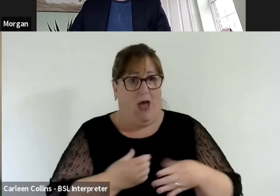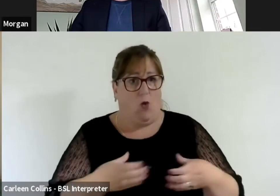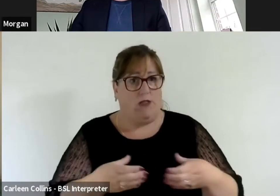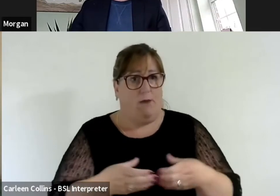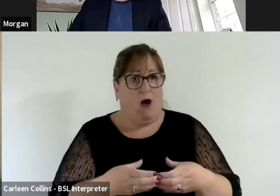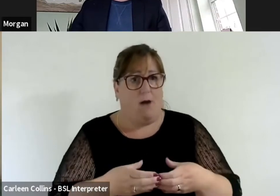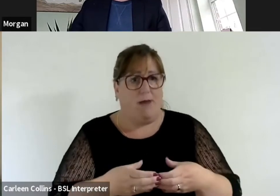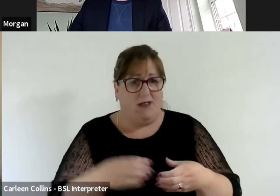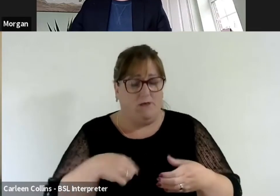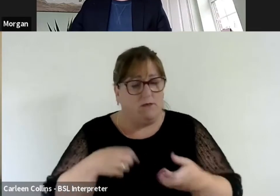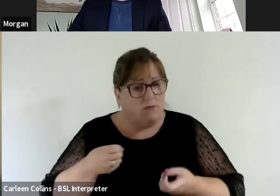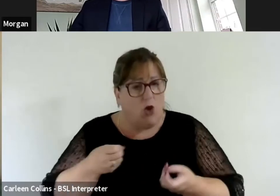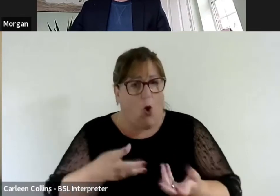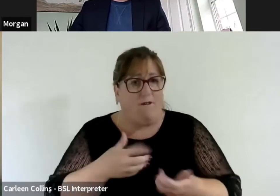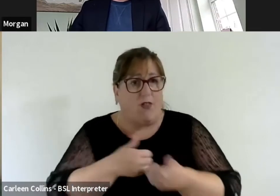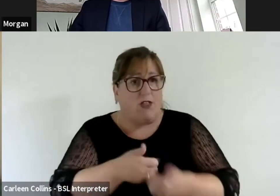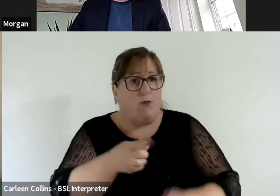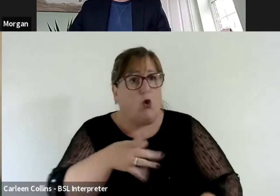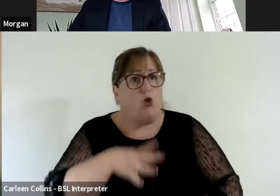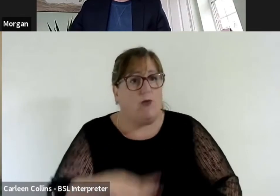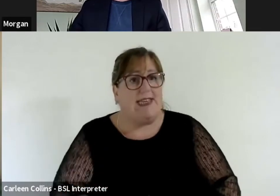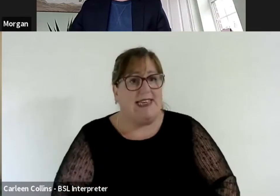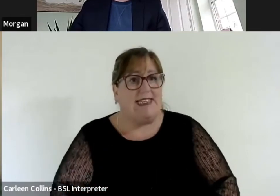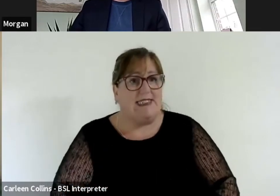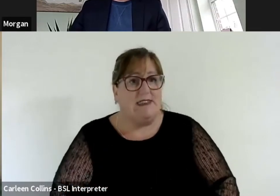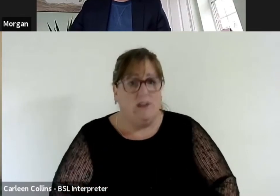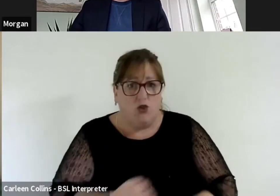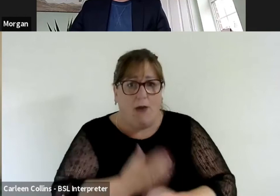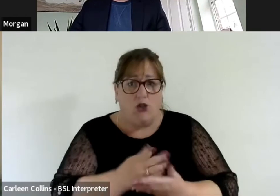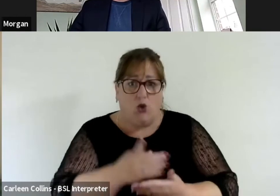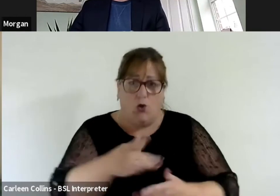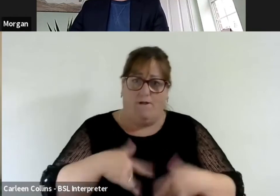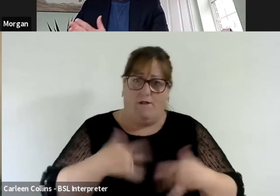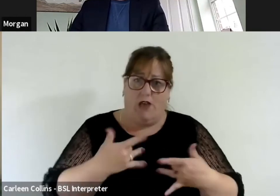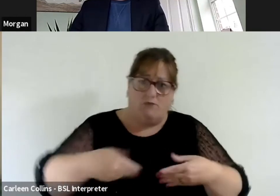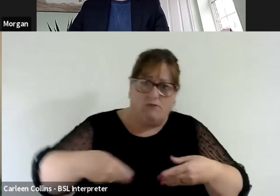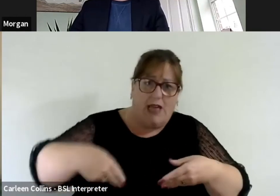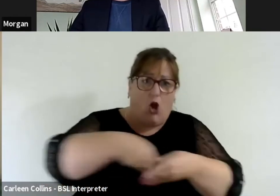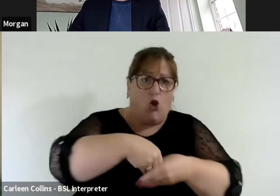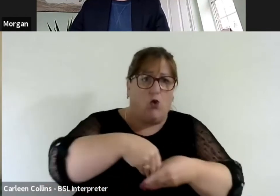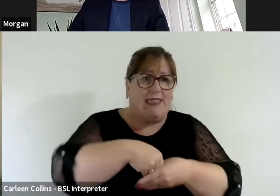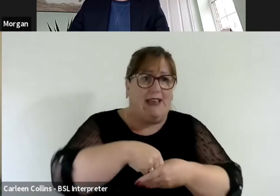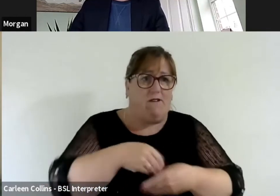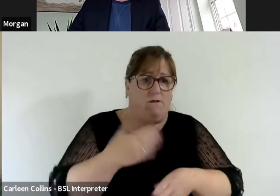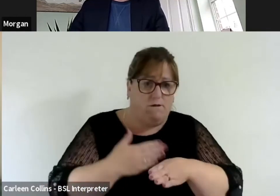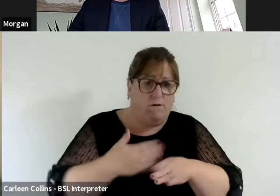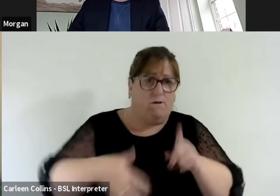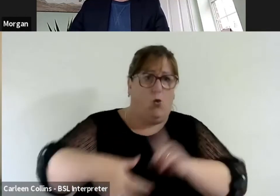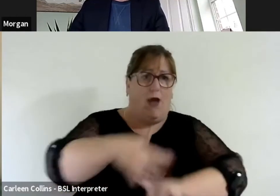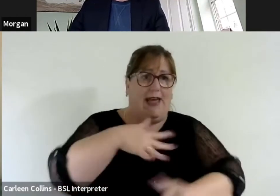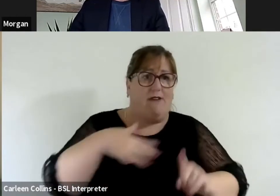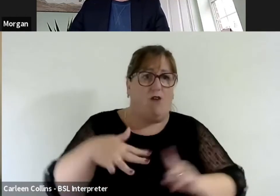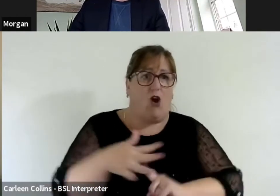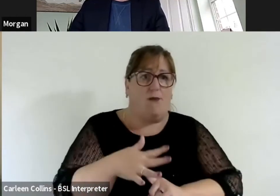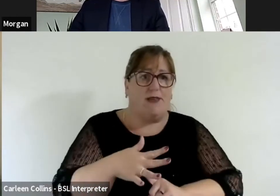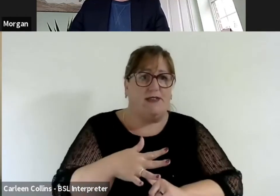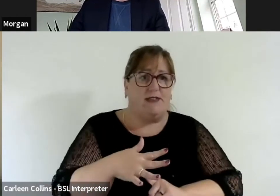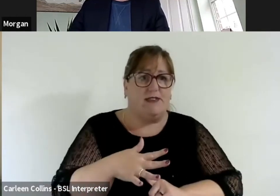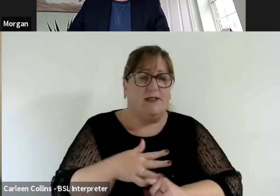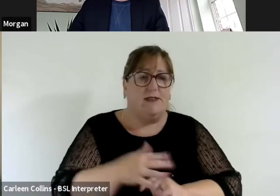When you are in a role as well, those reasonable adjustments are taken just as seriously when you are in the department and you can get the support that you need to help you have an